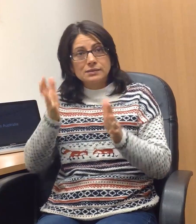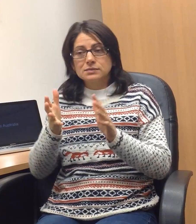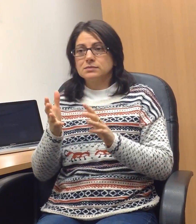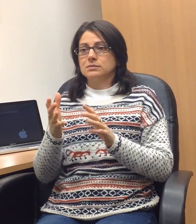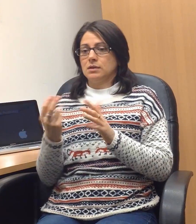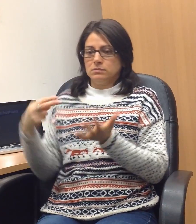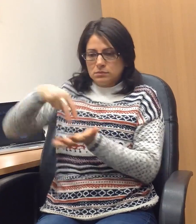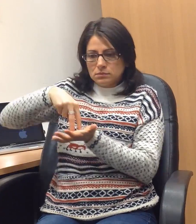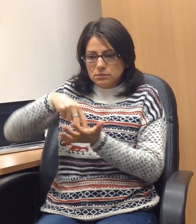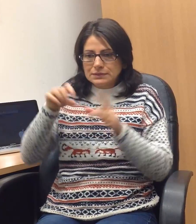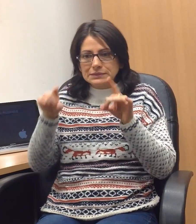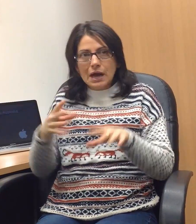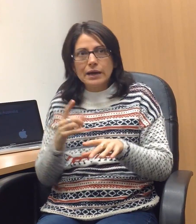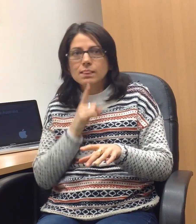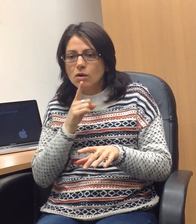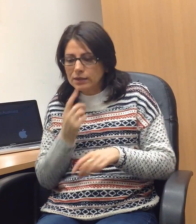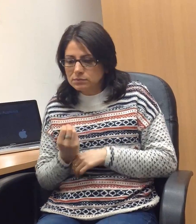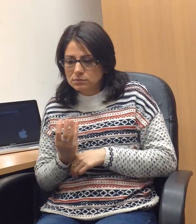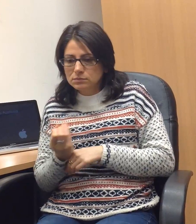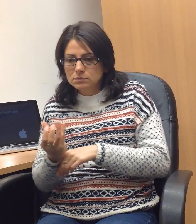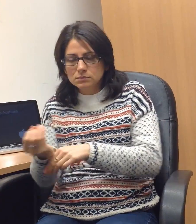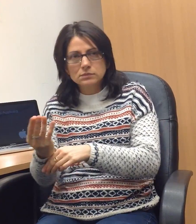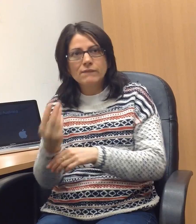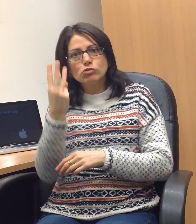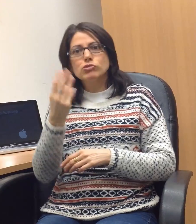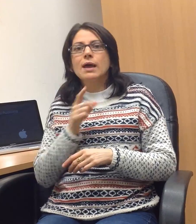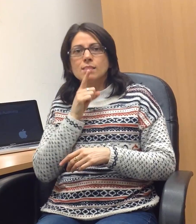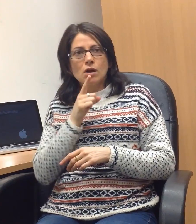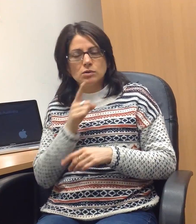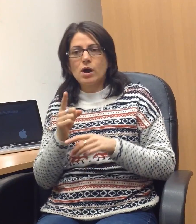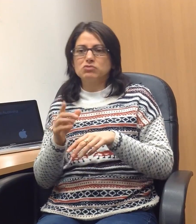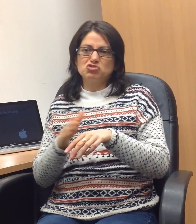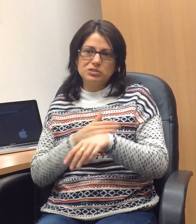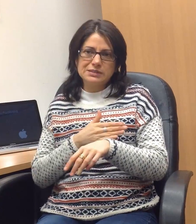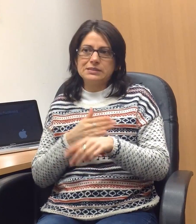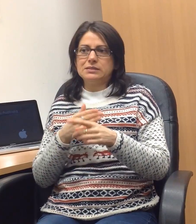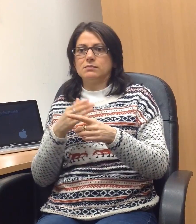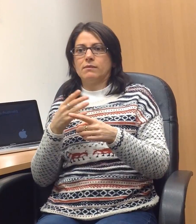For example, with athletics, they use starting lights which has 3 lights - for example red to 'get set', orange